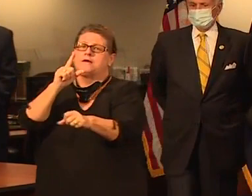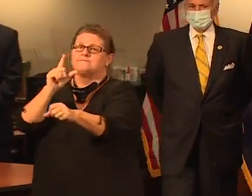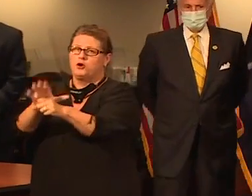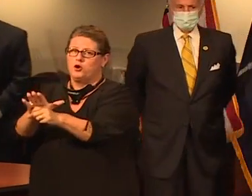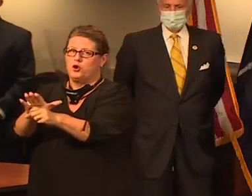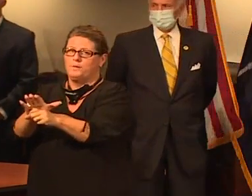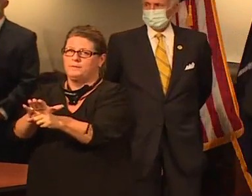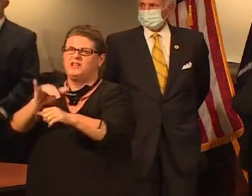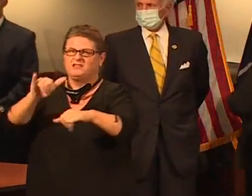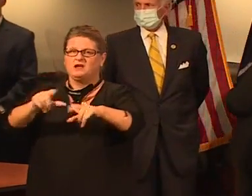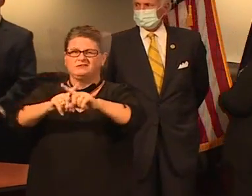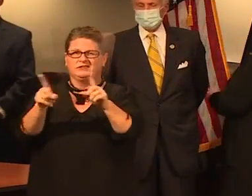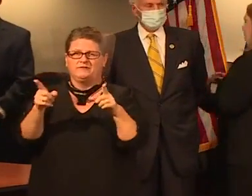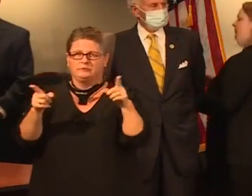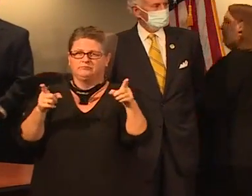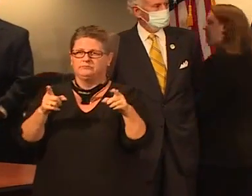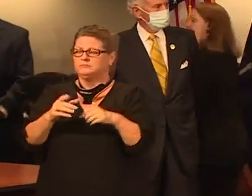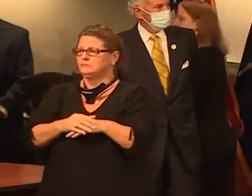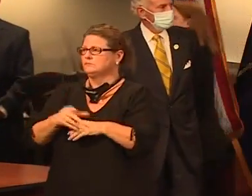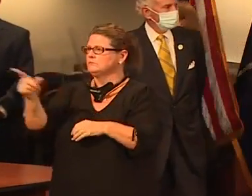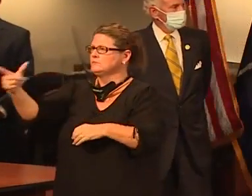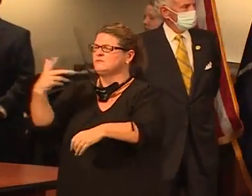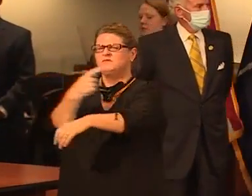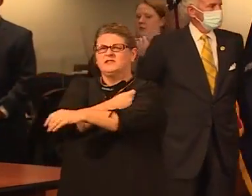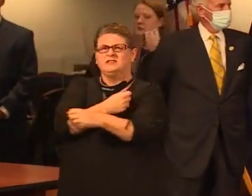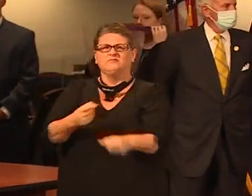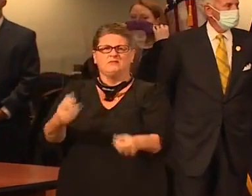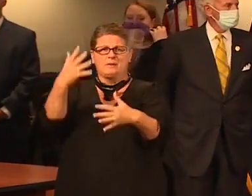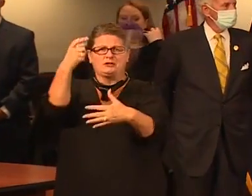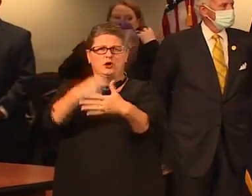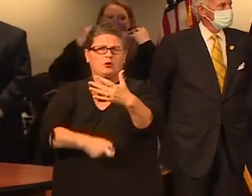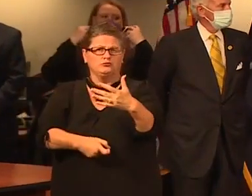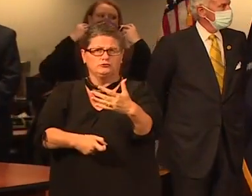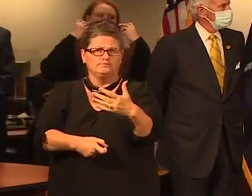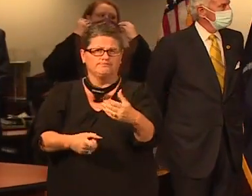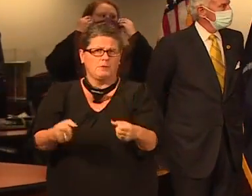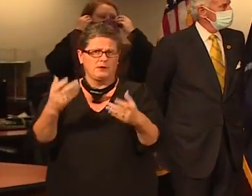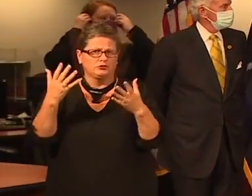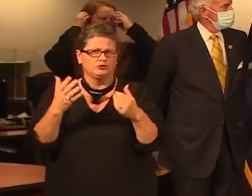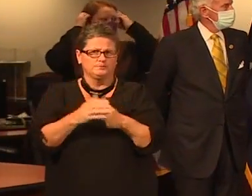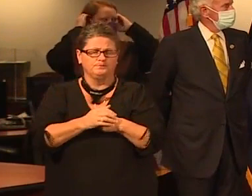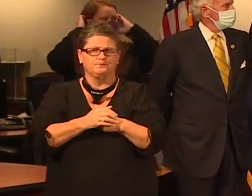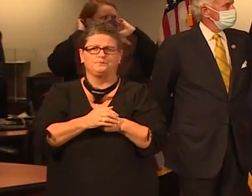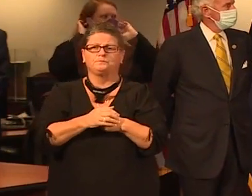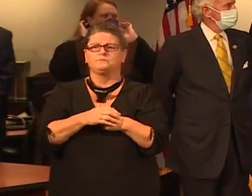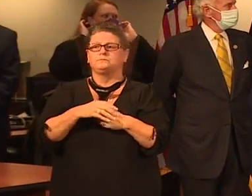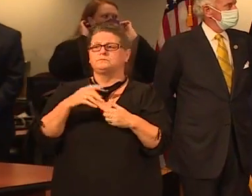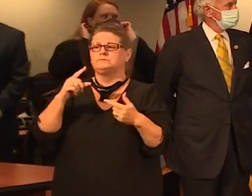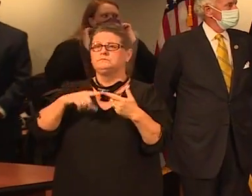SO THOSE DO COUNT AS PROBABLY BUT NOT AS CONFIRMED. I HAVE A QUESTION ABOUT THE PRICE OF A VACCINE.